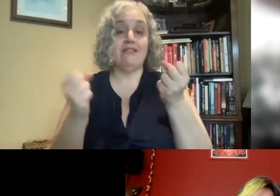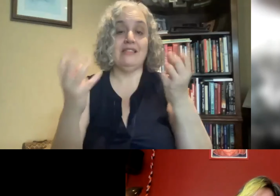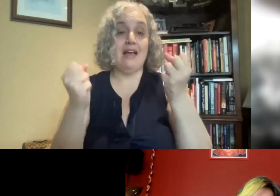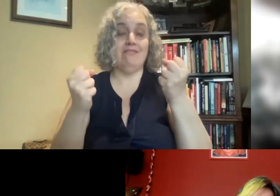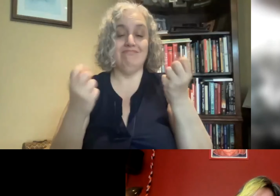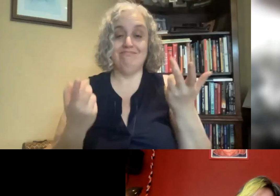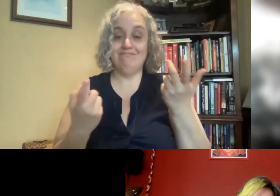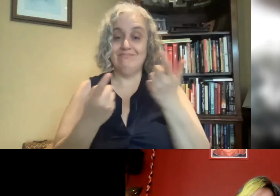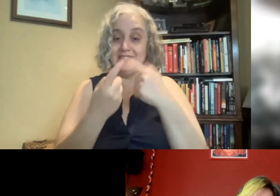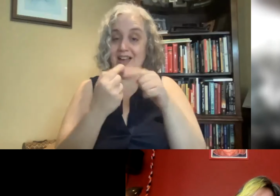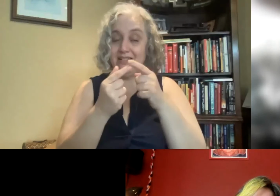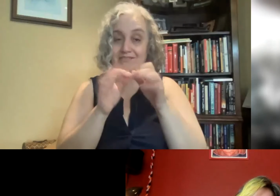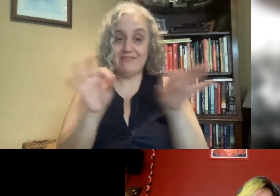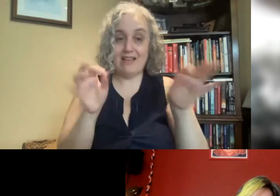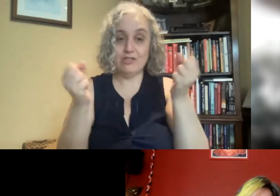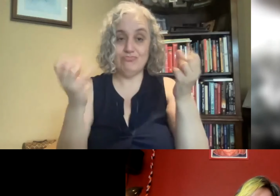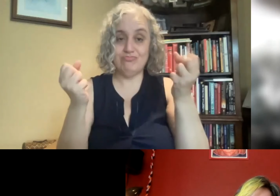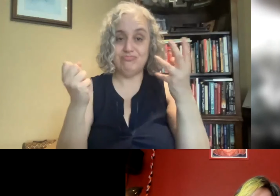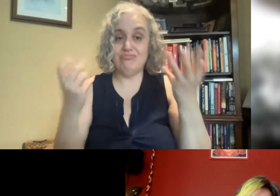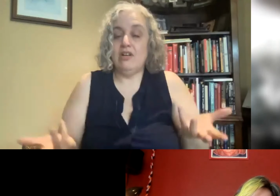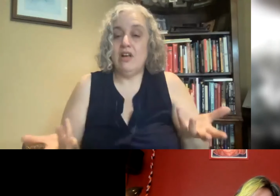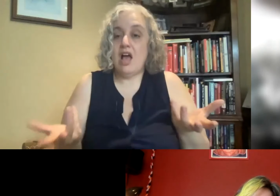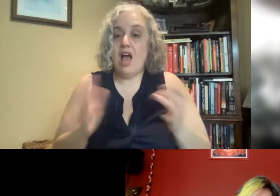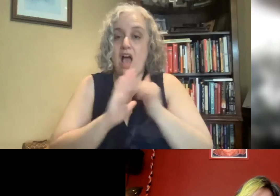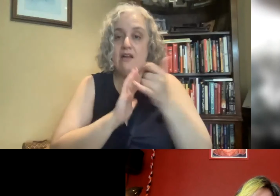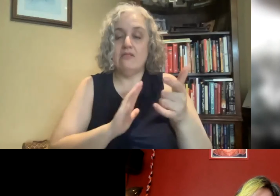if you asking Cortana,